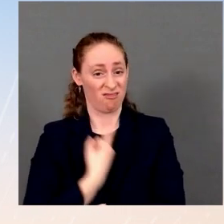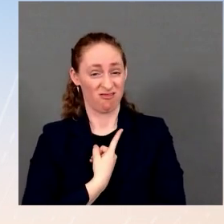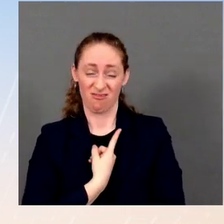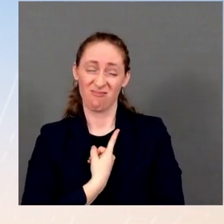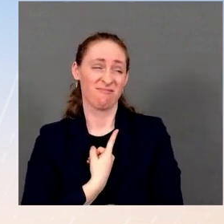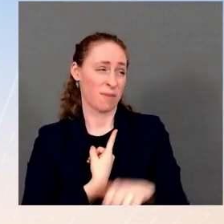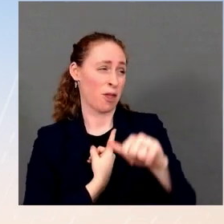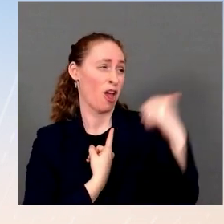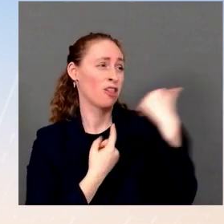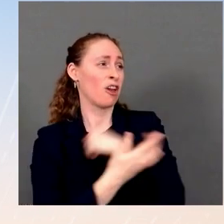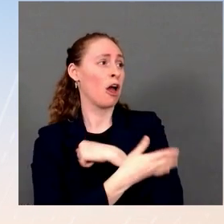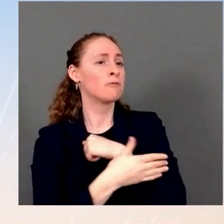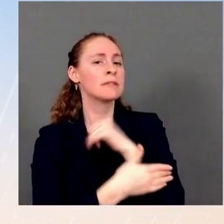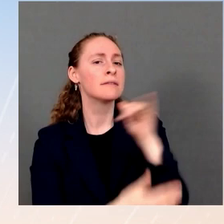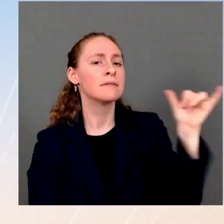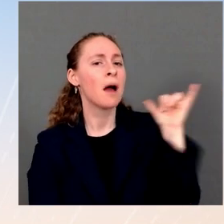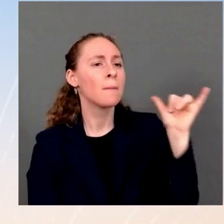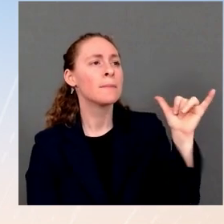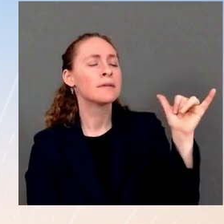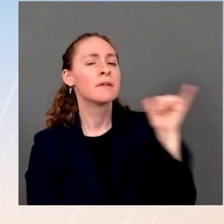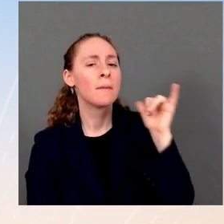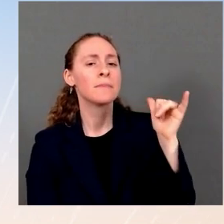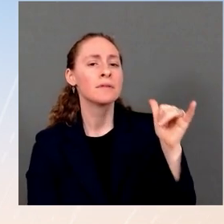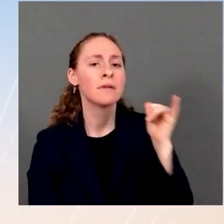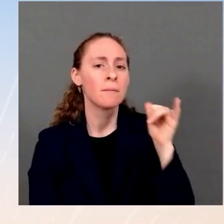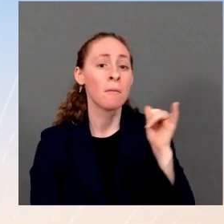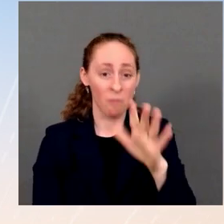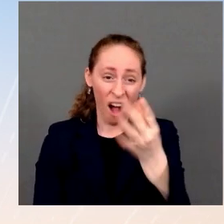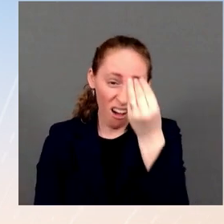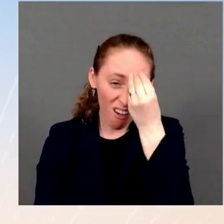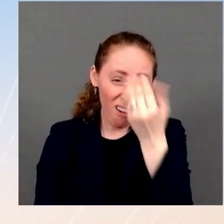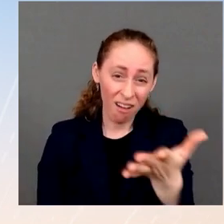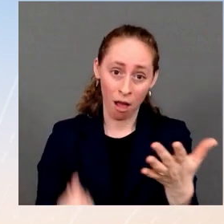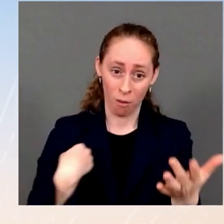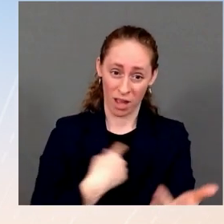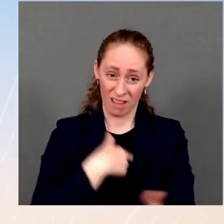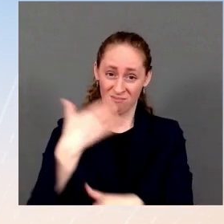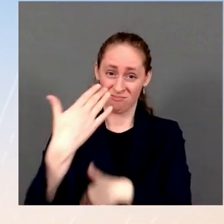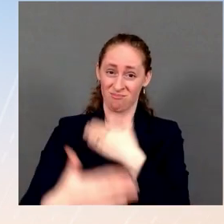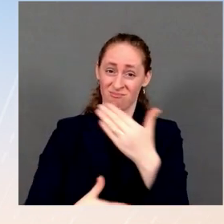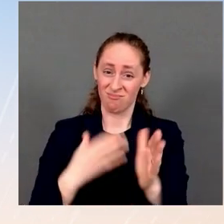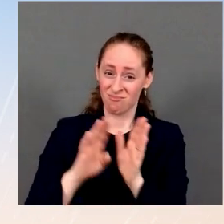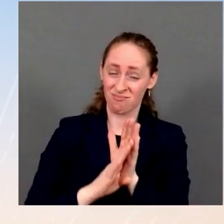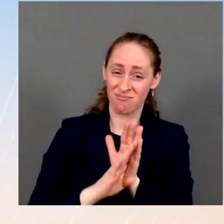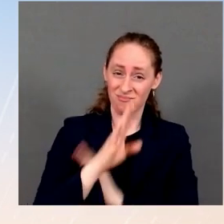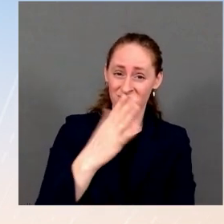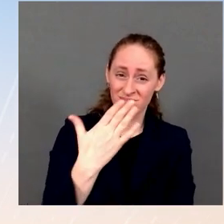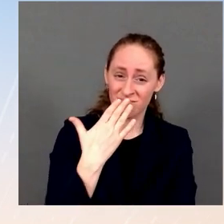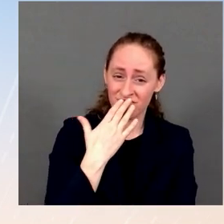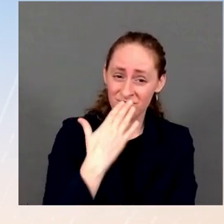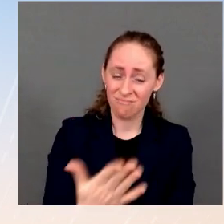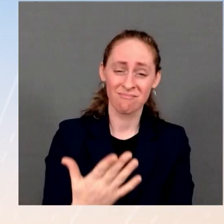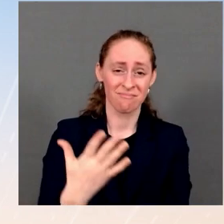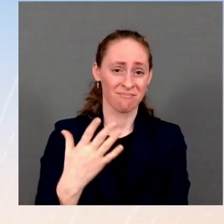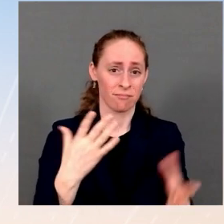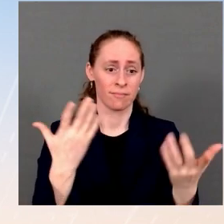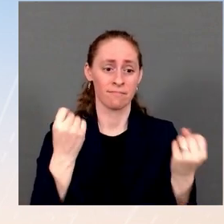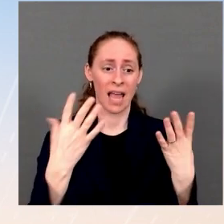more growth, more new small business applications, and more opportunities, allowing us to tackle rising prices